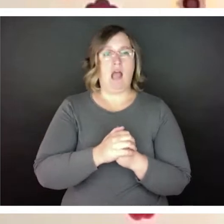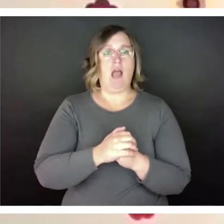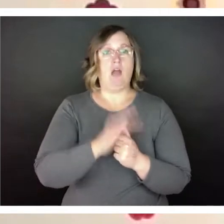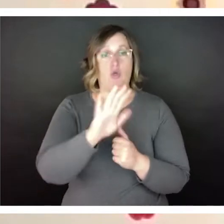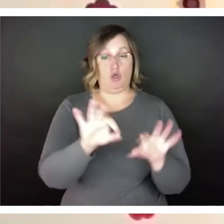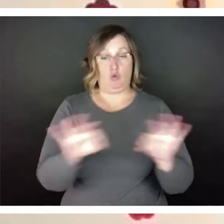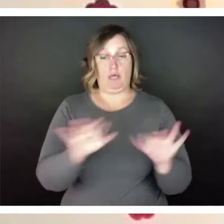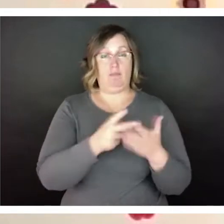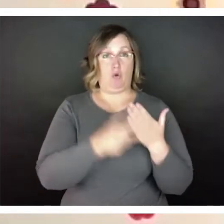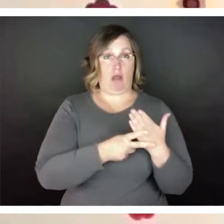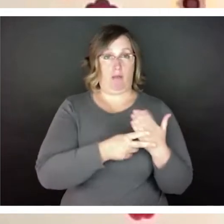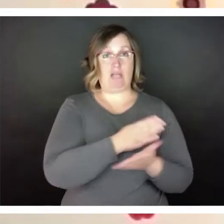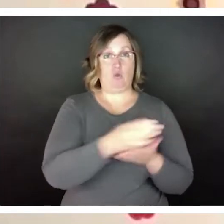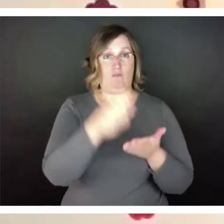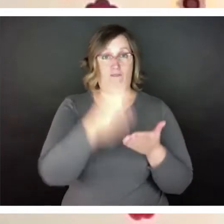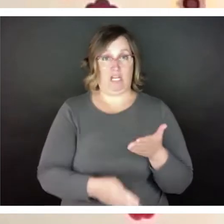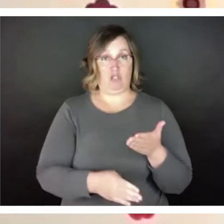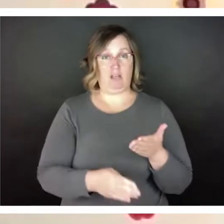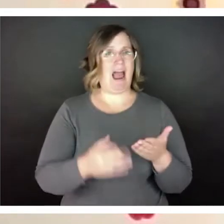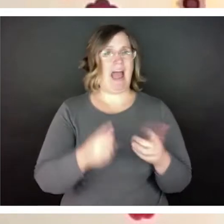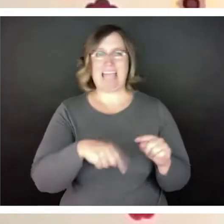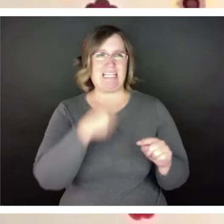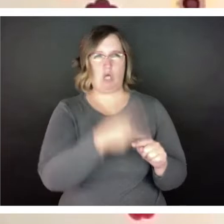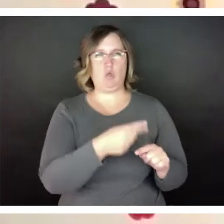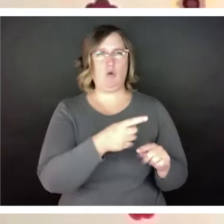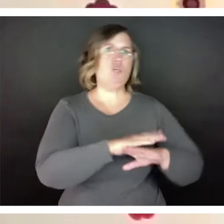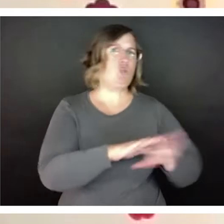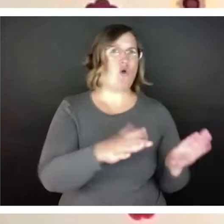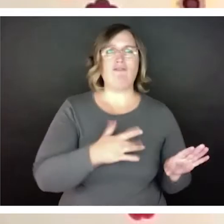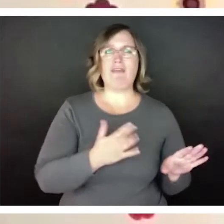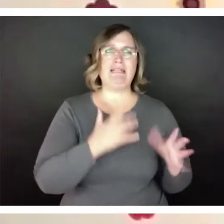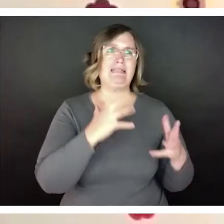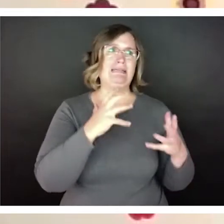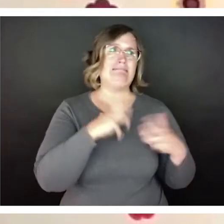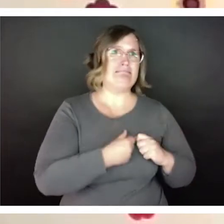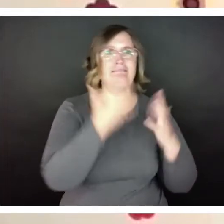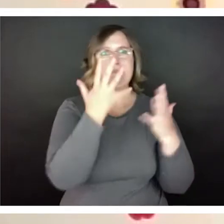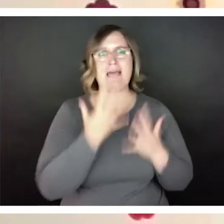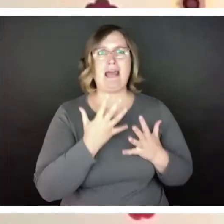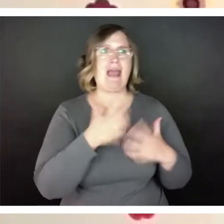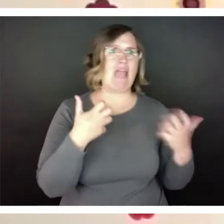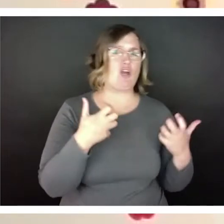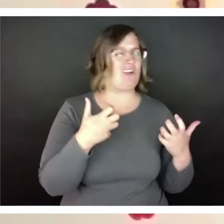I will not tell you not to feel despair and anger. I feel this daily. Instead I say to use it.